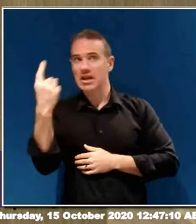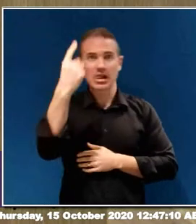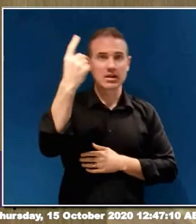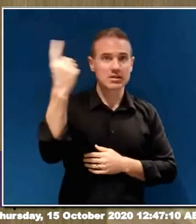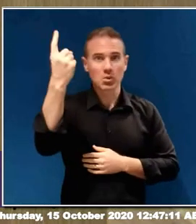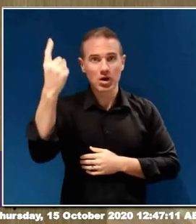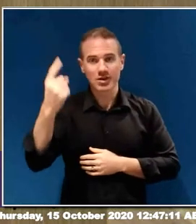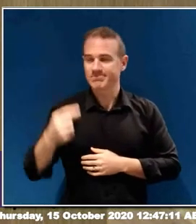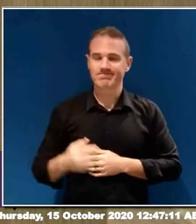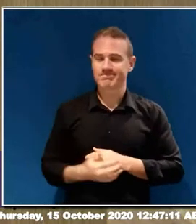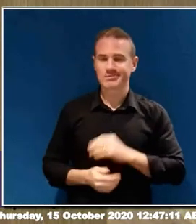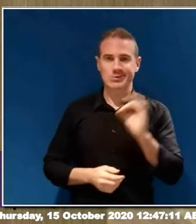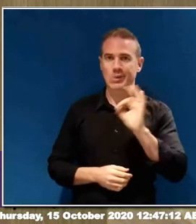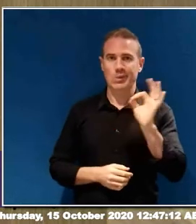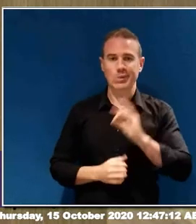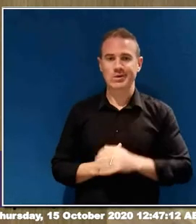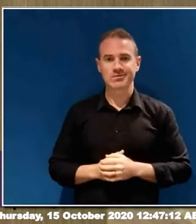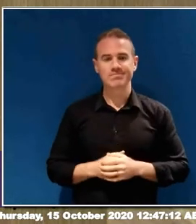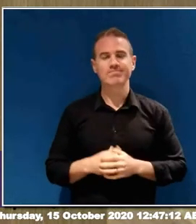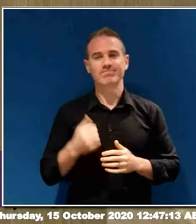Yes. I used a lot of double negatives.